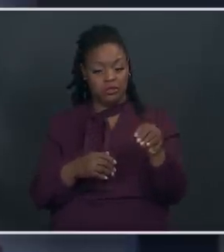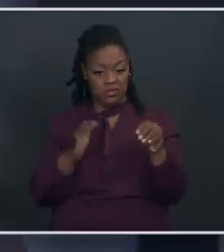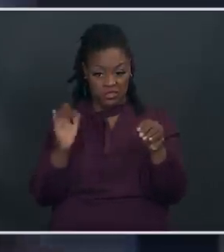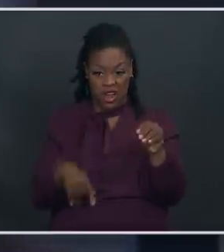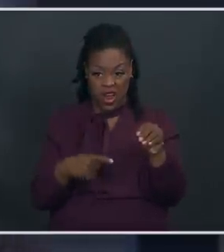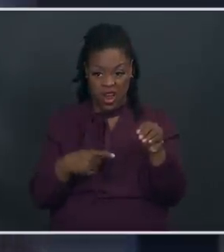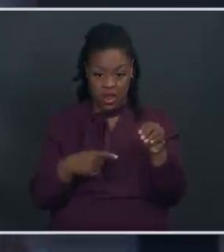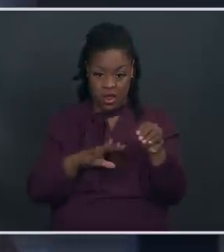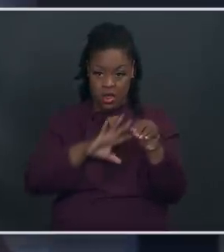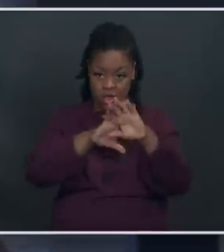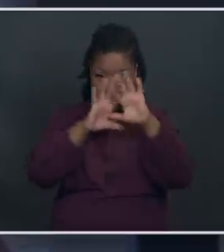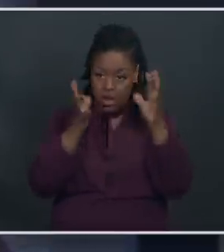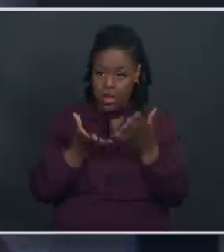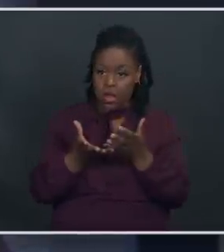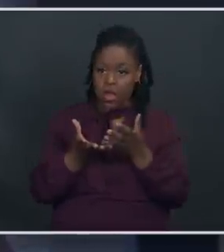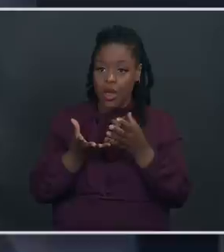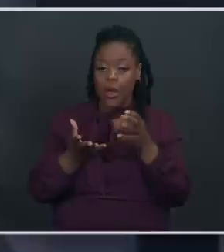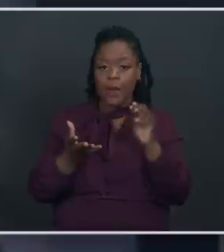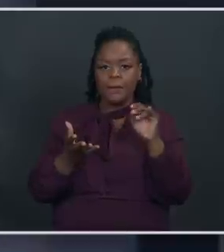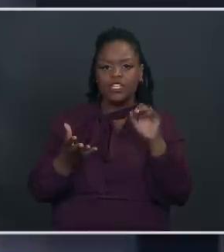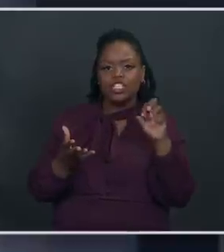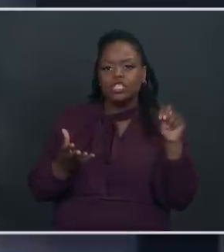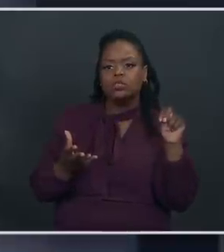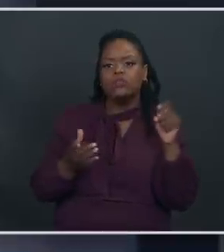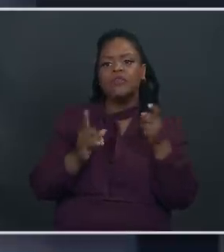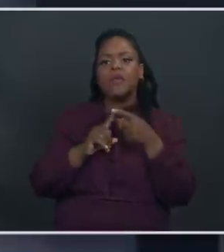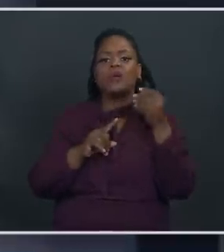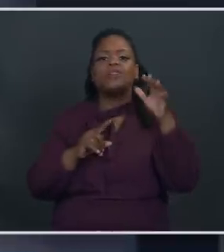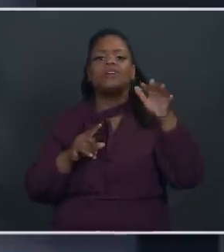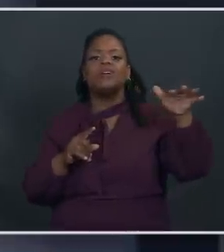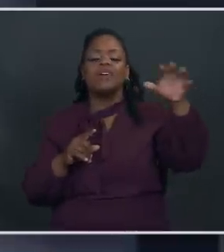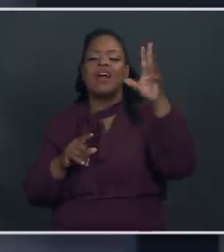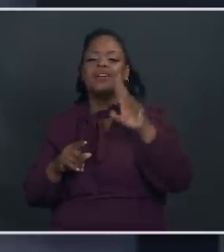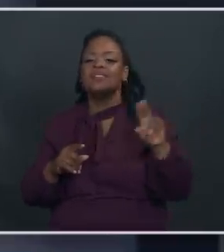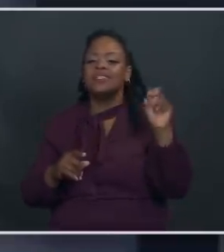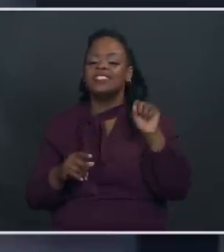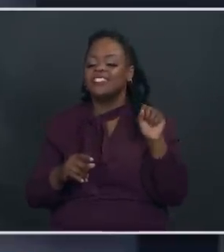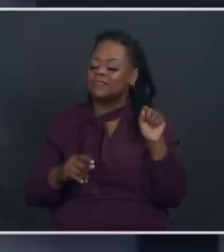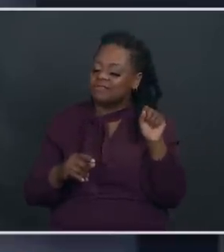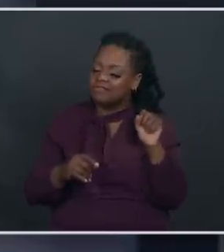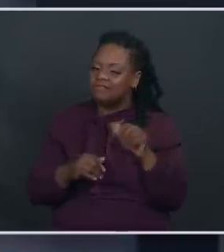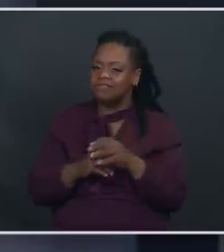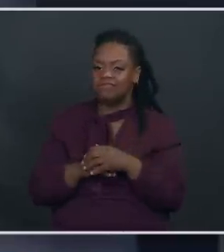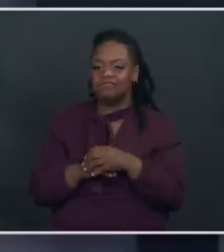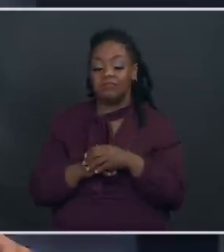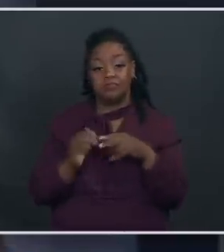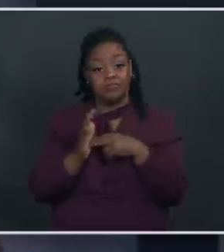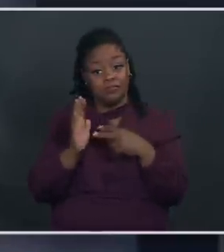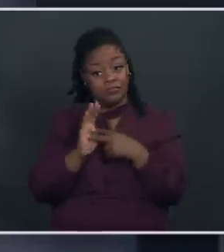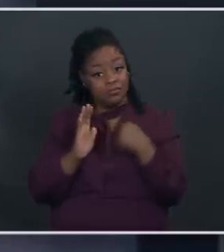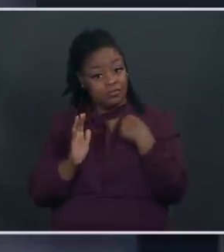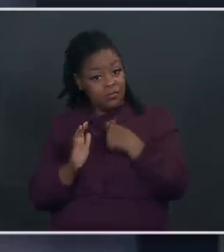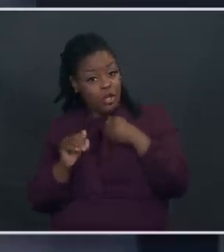We could go to zero tomorrow and the problem isn't solved. So that's why today, one week into the job,